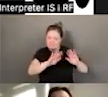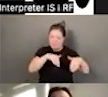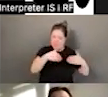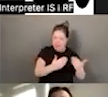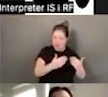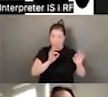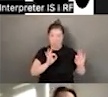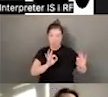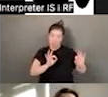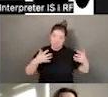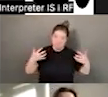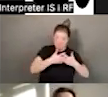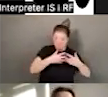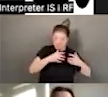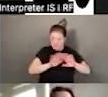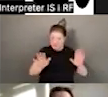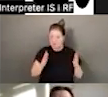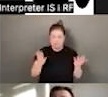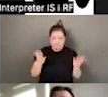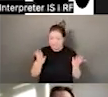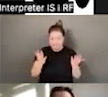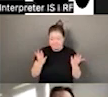And the technology is evolving very fast.